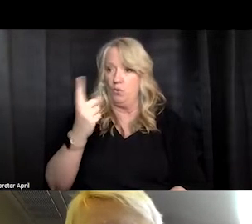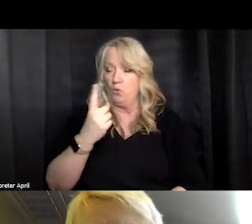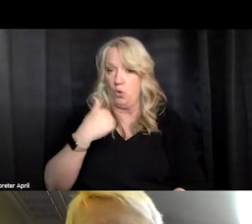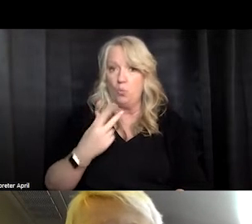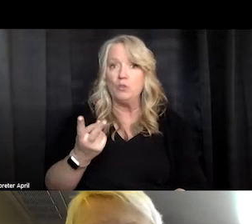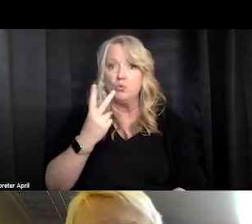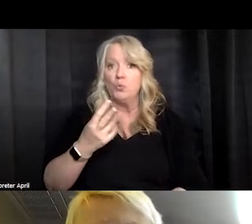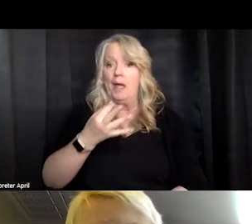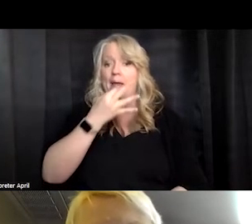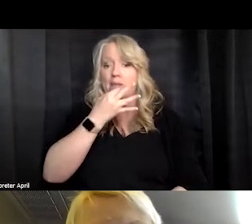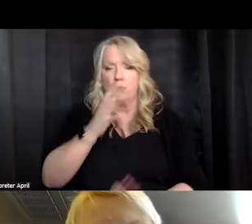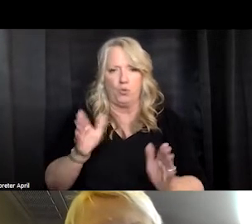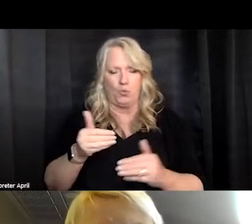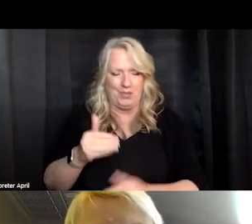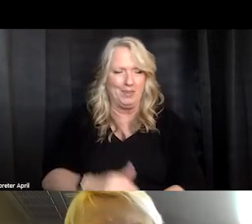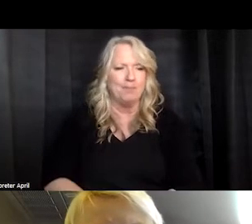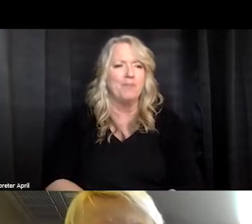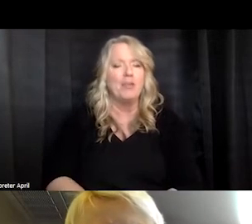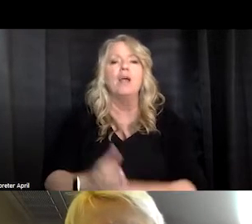S IS -- THERE ARE ALWAYS TWO